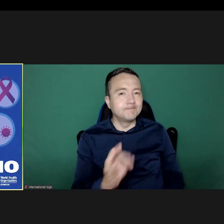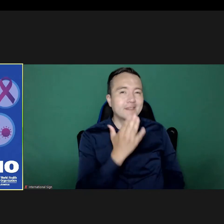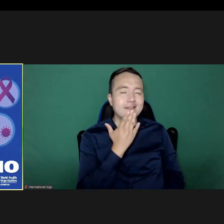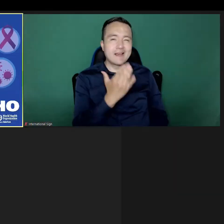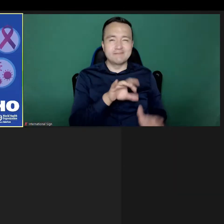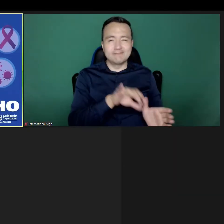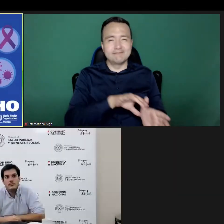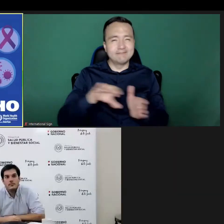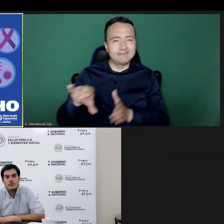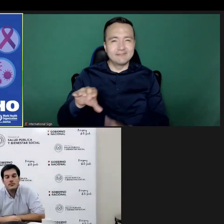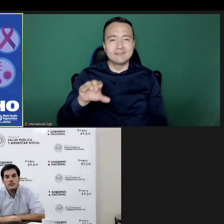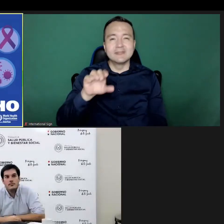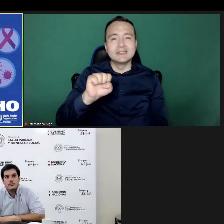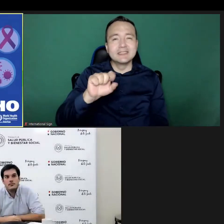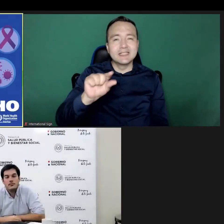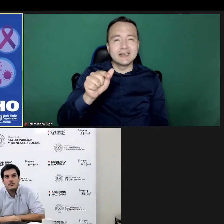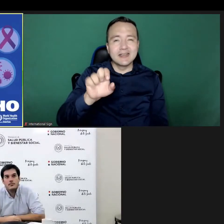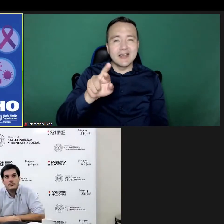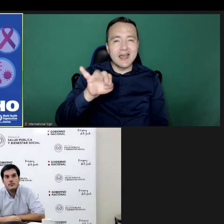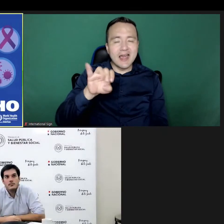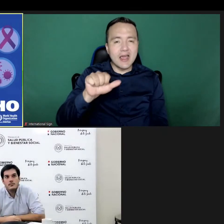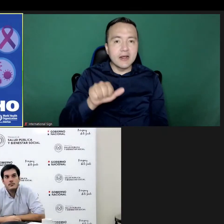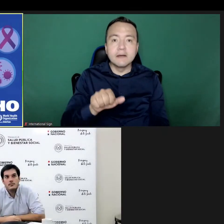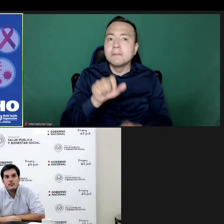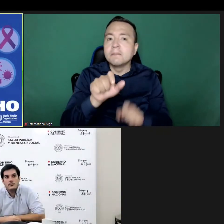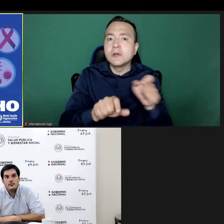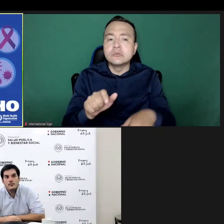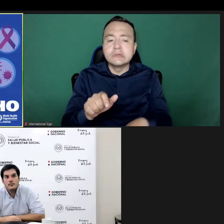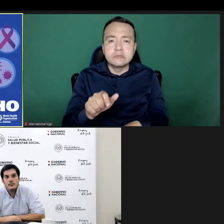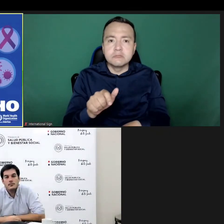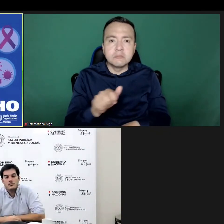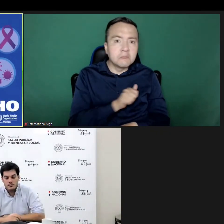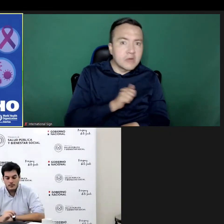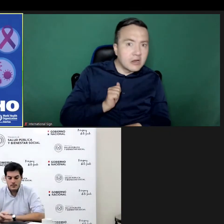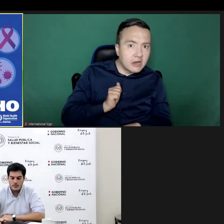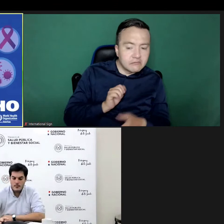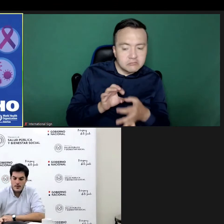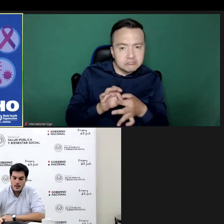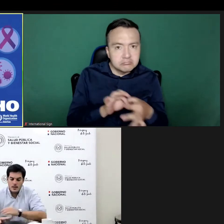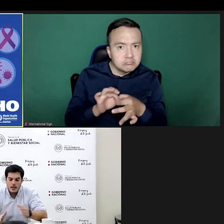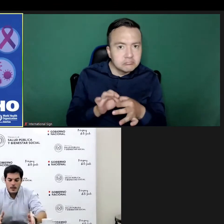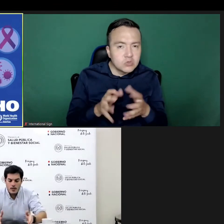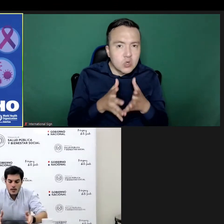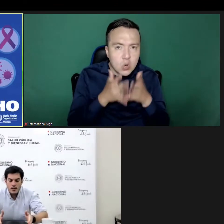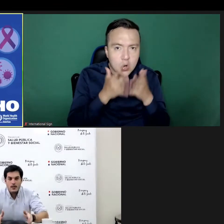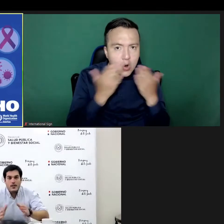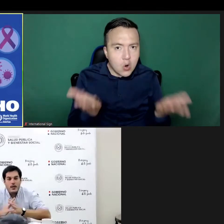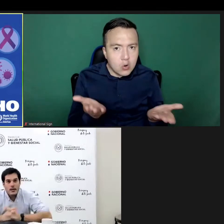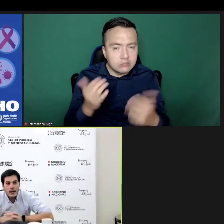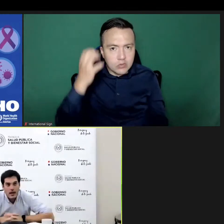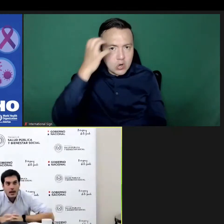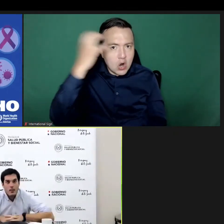NCDs. Yes.